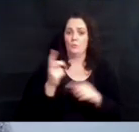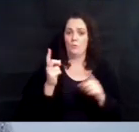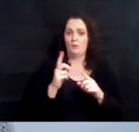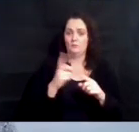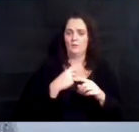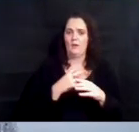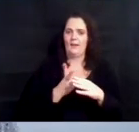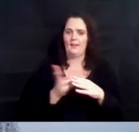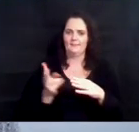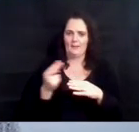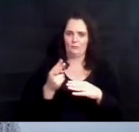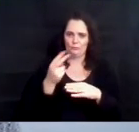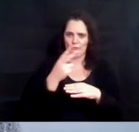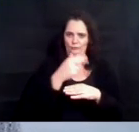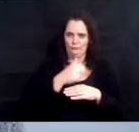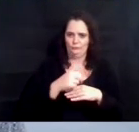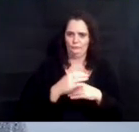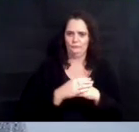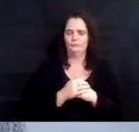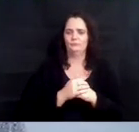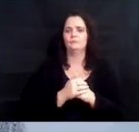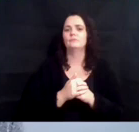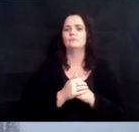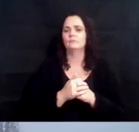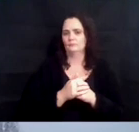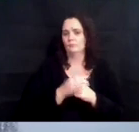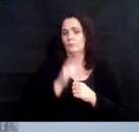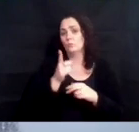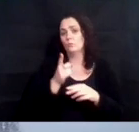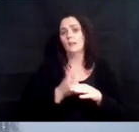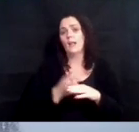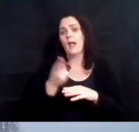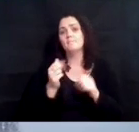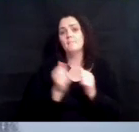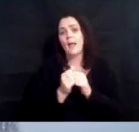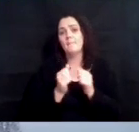out and of course when you're cutting paper, don't use your good scissors, use